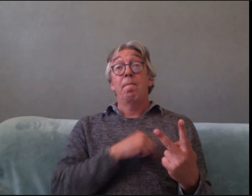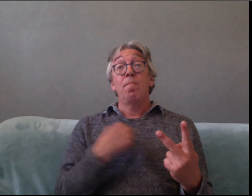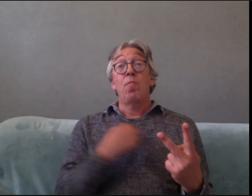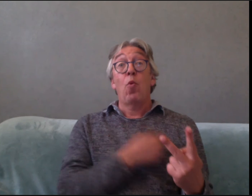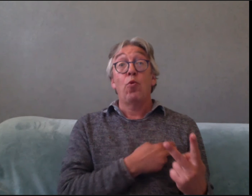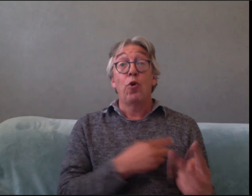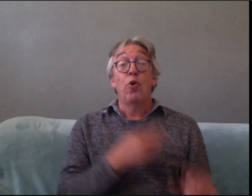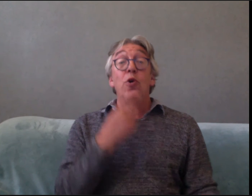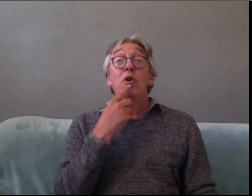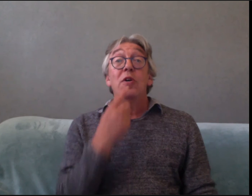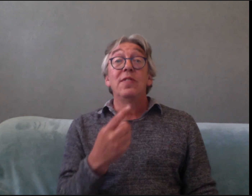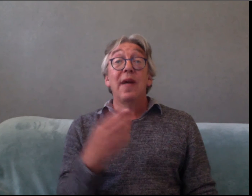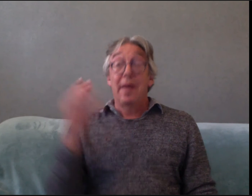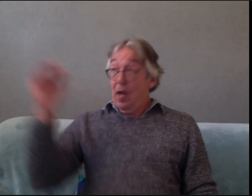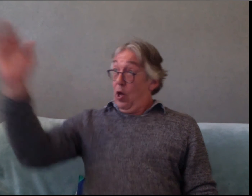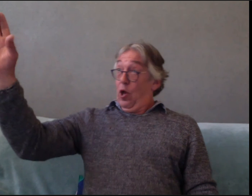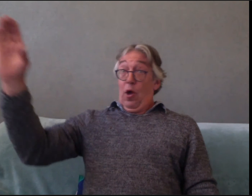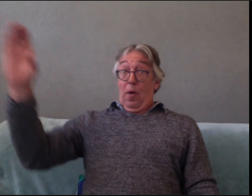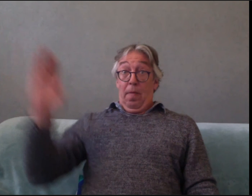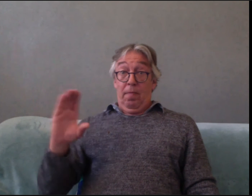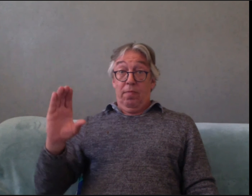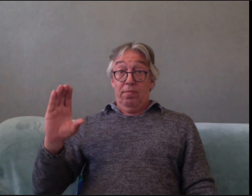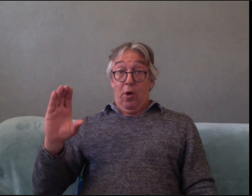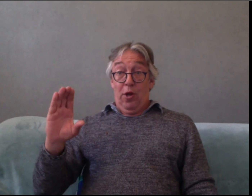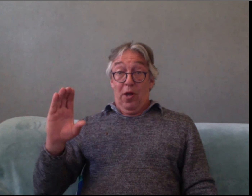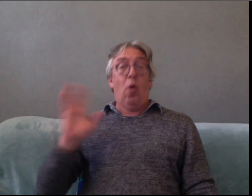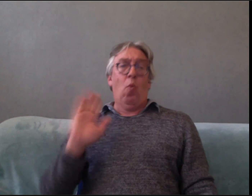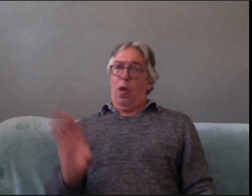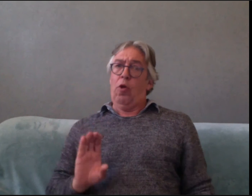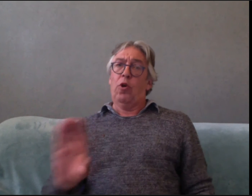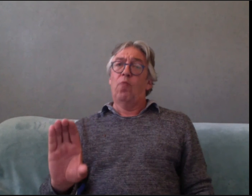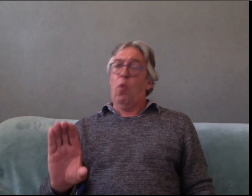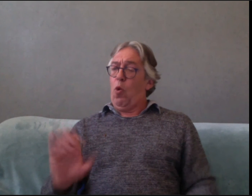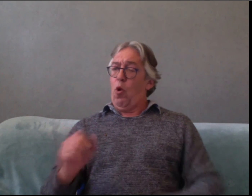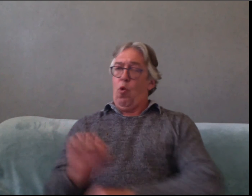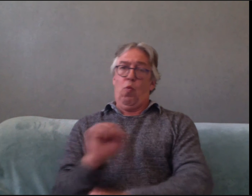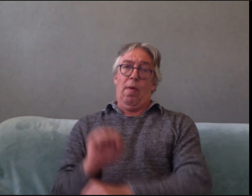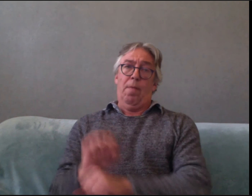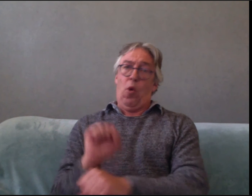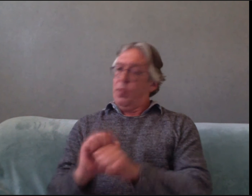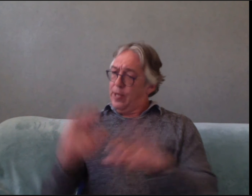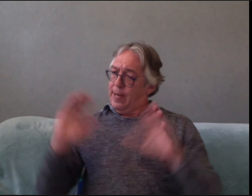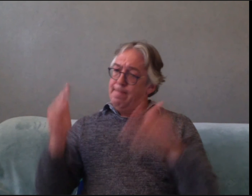short time work schemes ESF Flanders, and we know